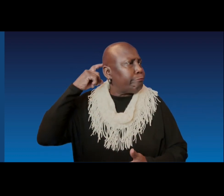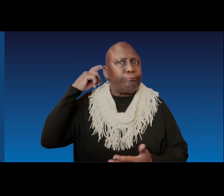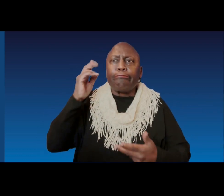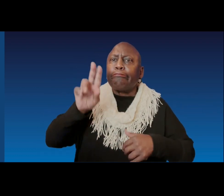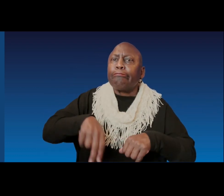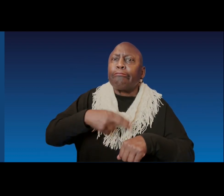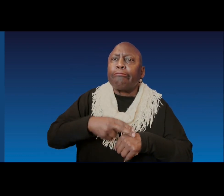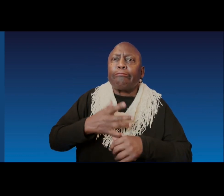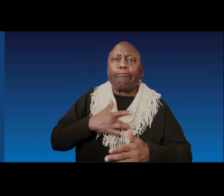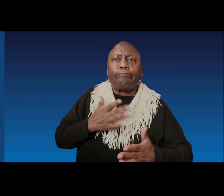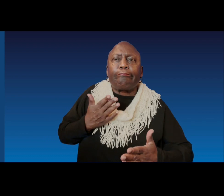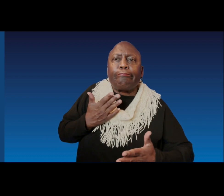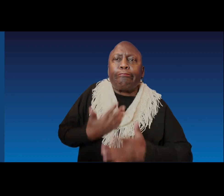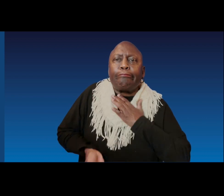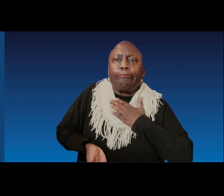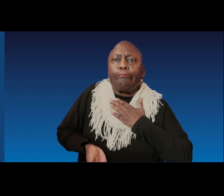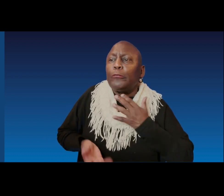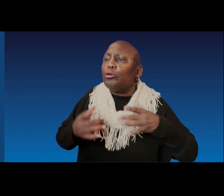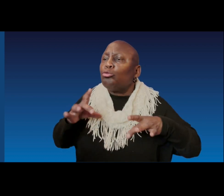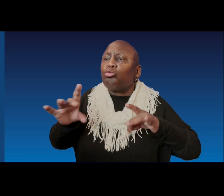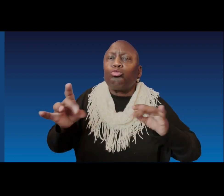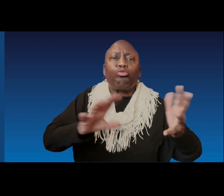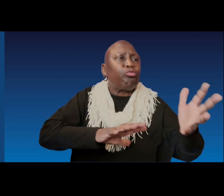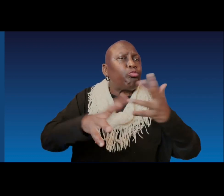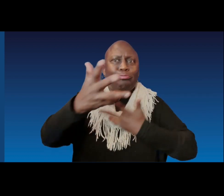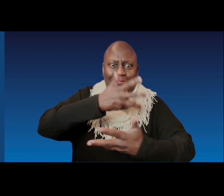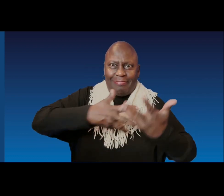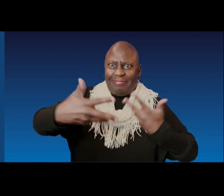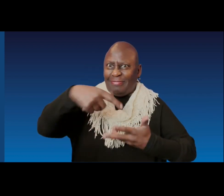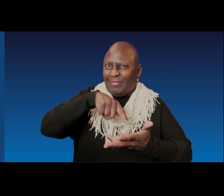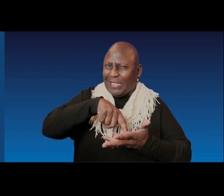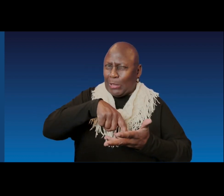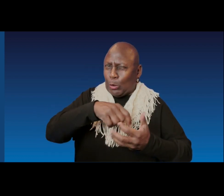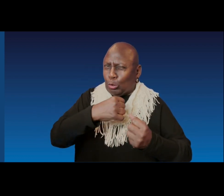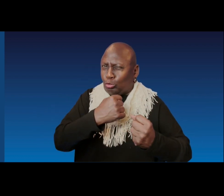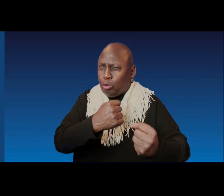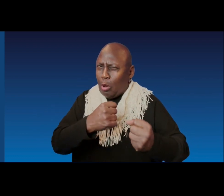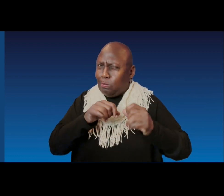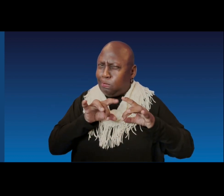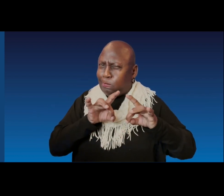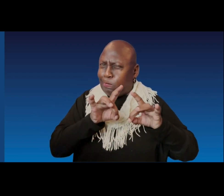subconscious done without really thinking.